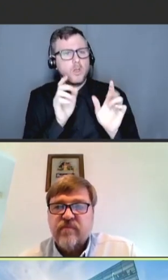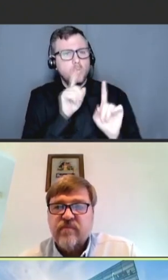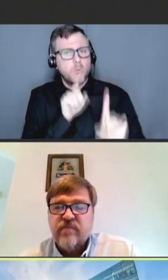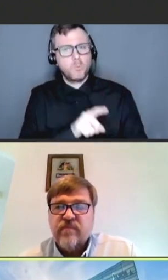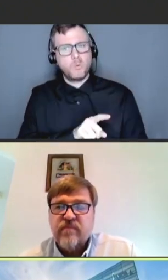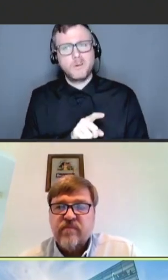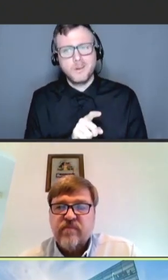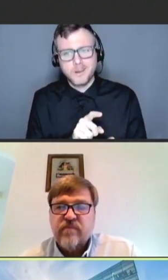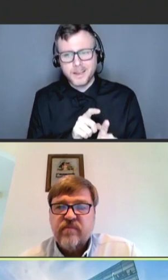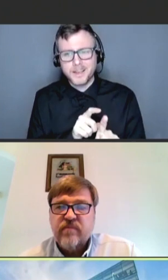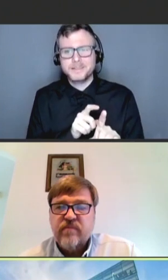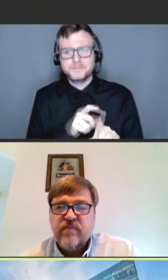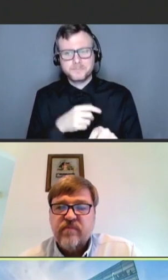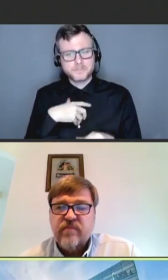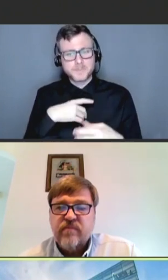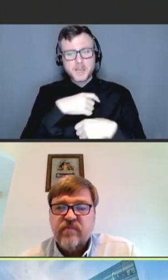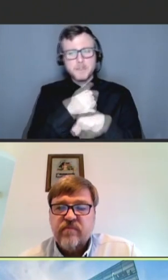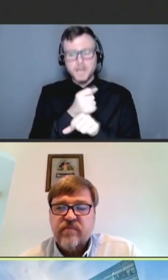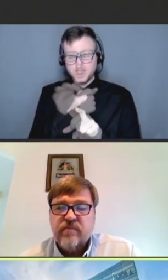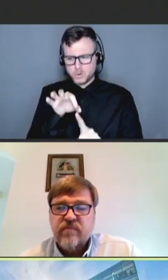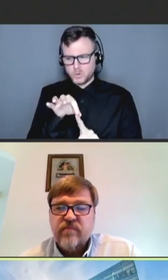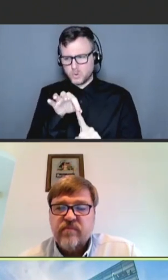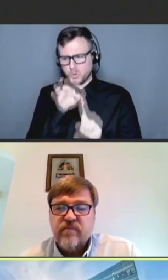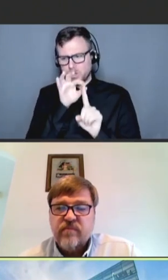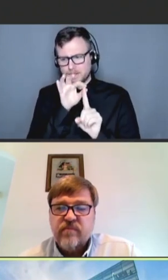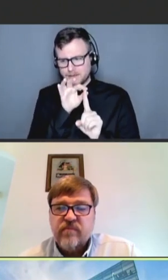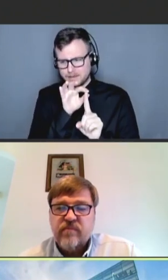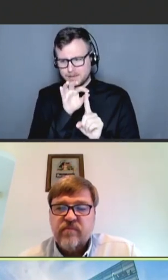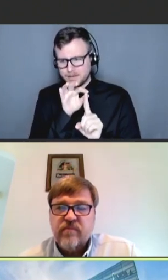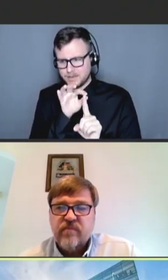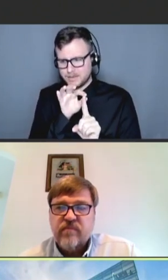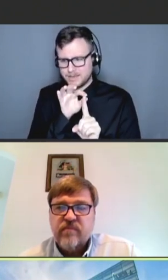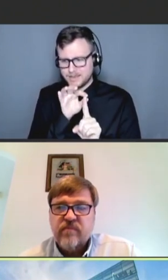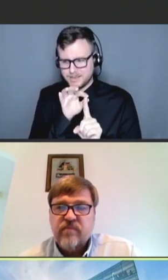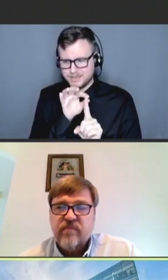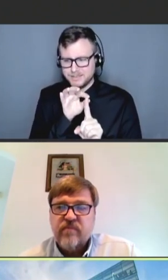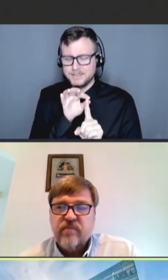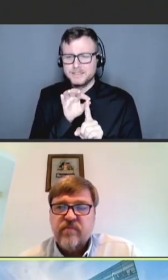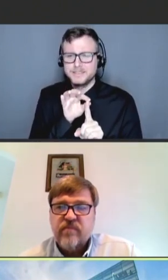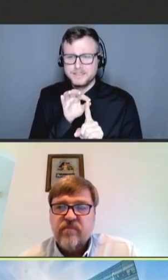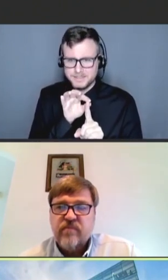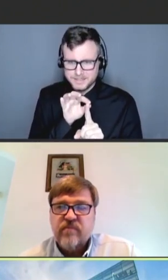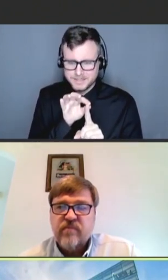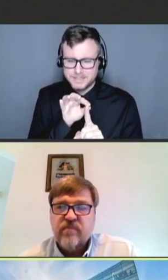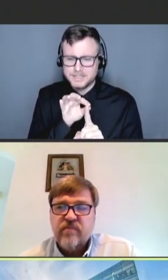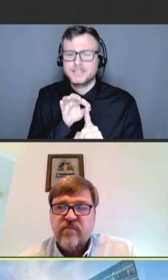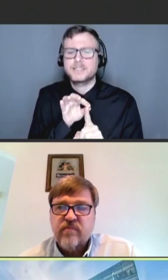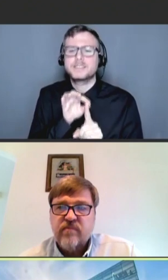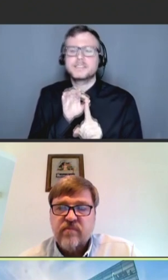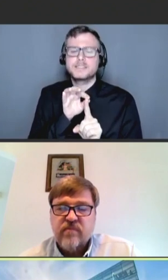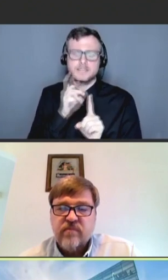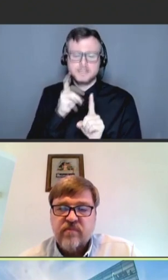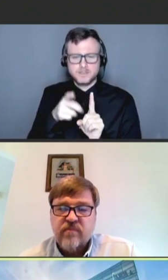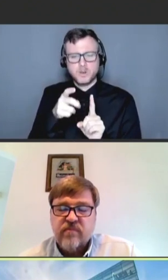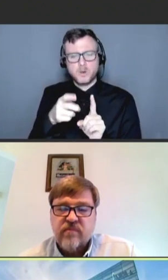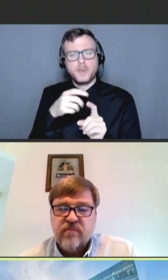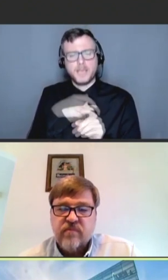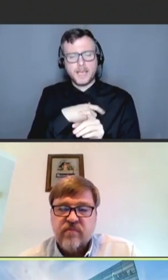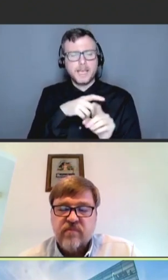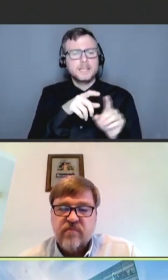make this unique enough to be a contribution alongside other things, but to certainly